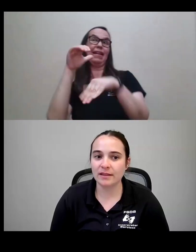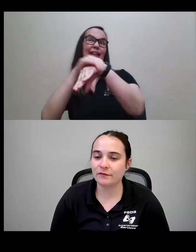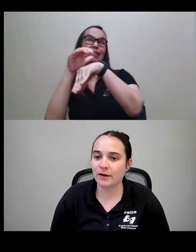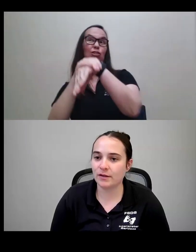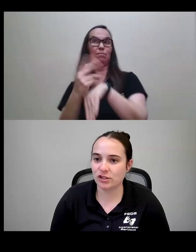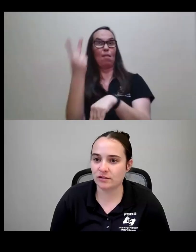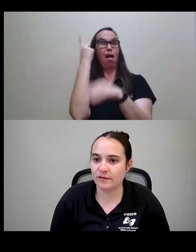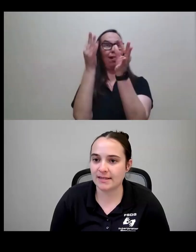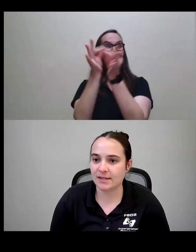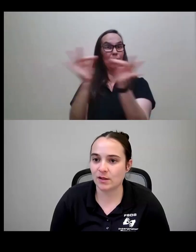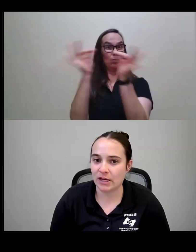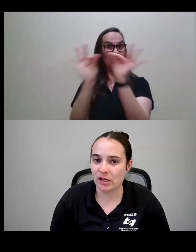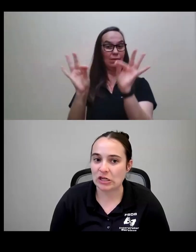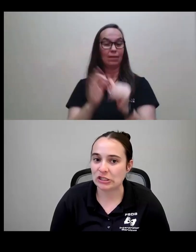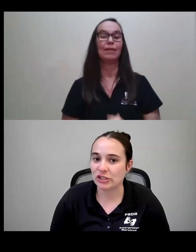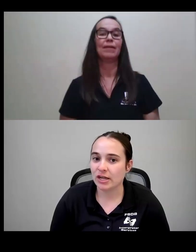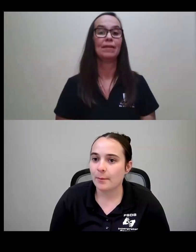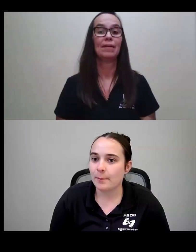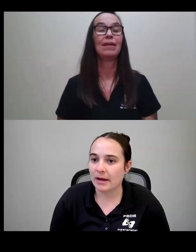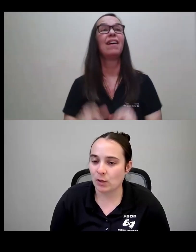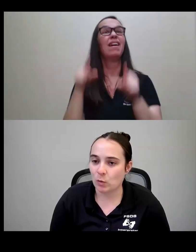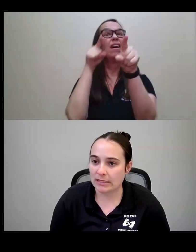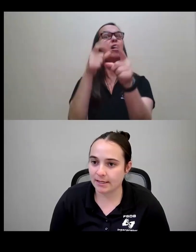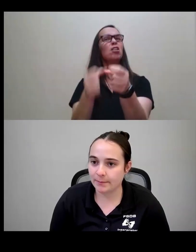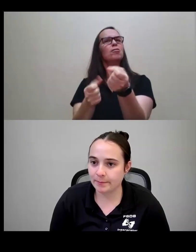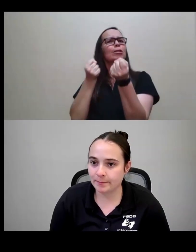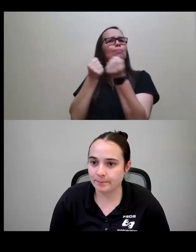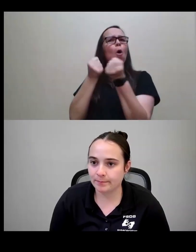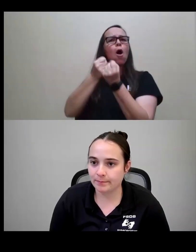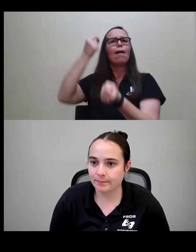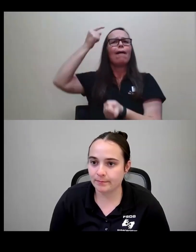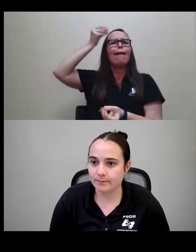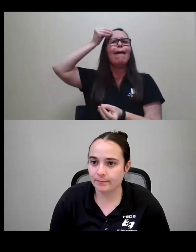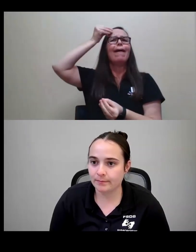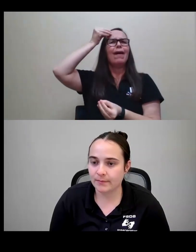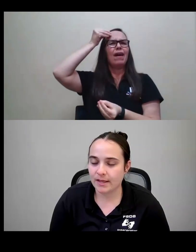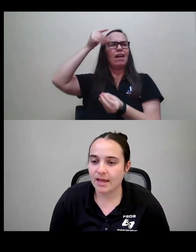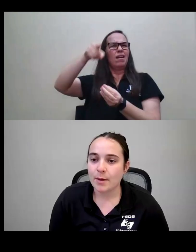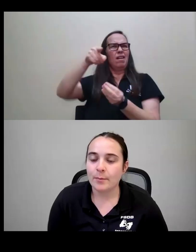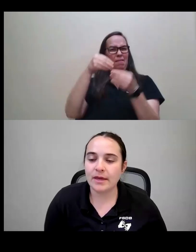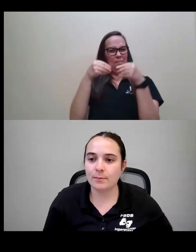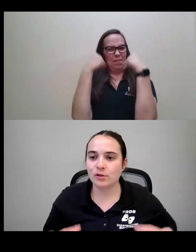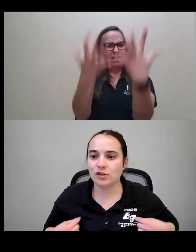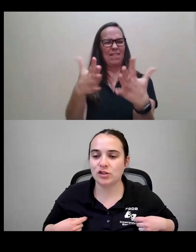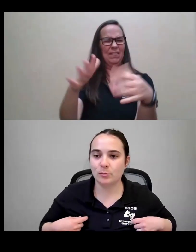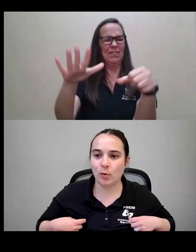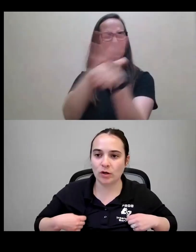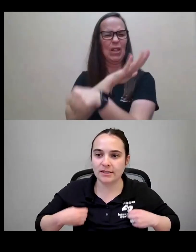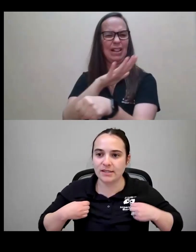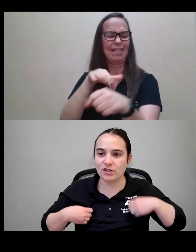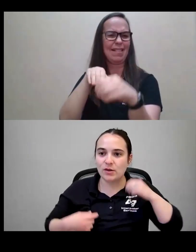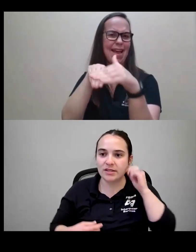So again, the foundations of ASL English bilingualism, being able to support these